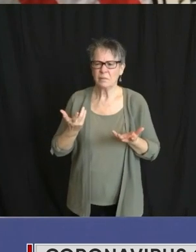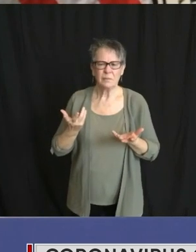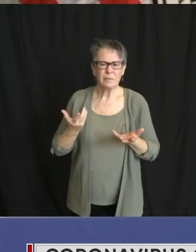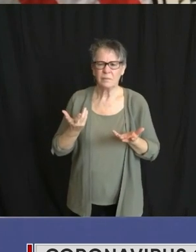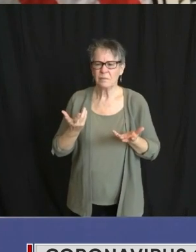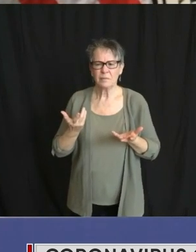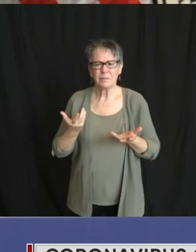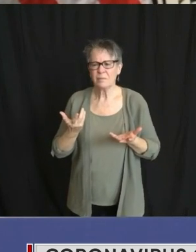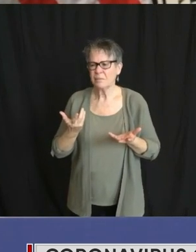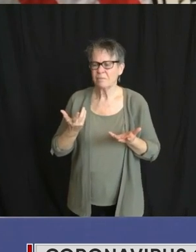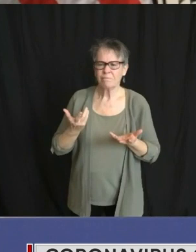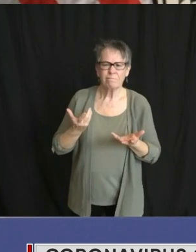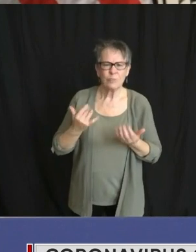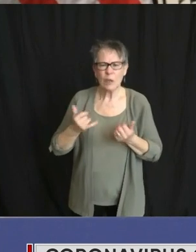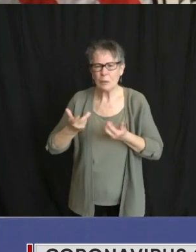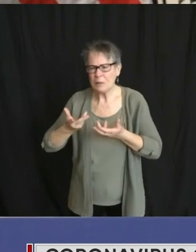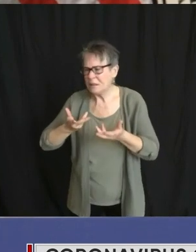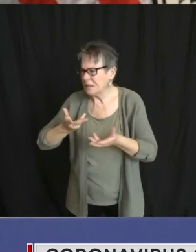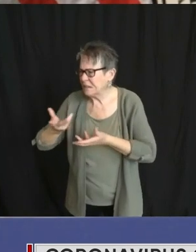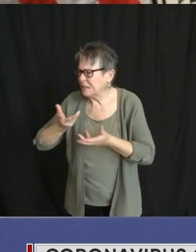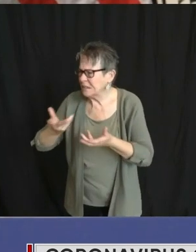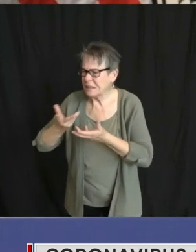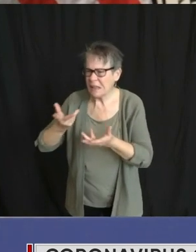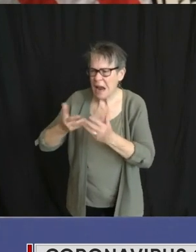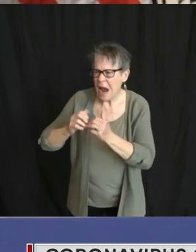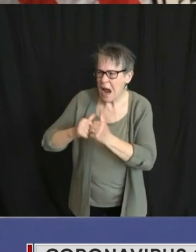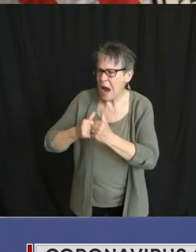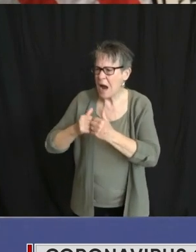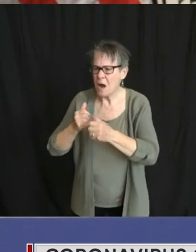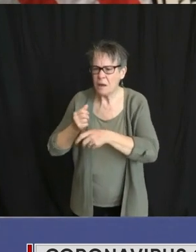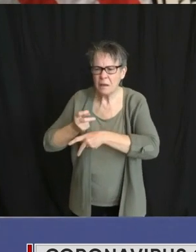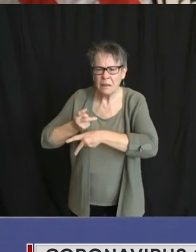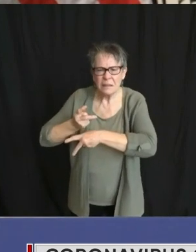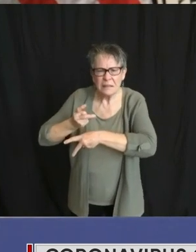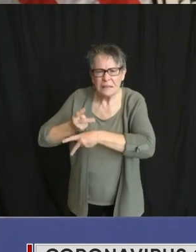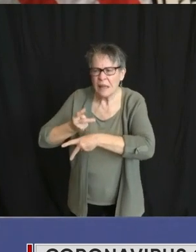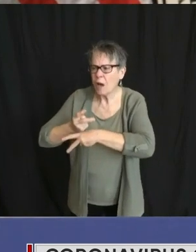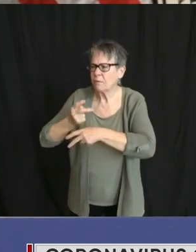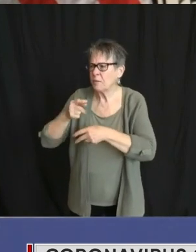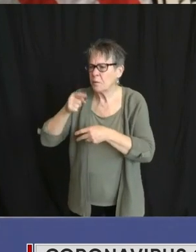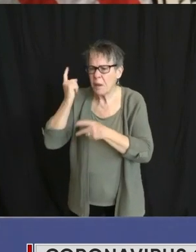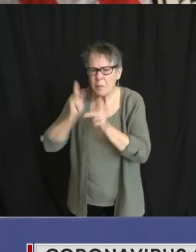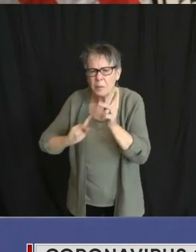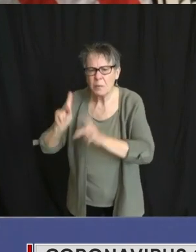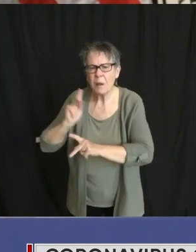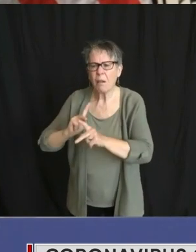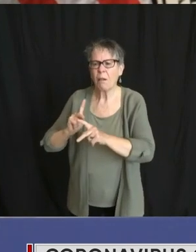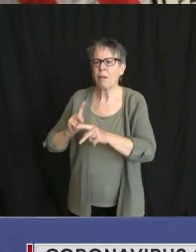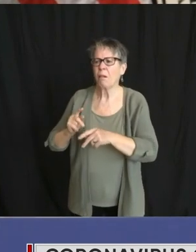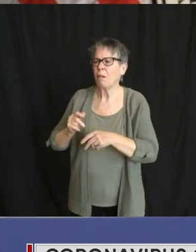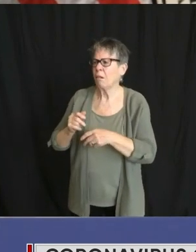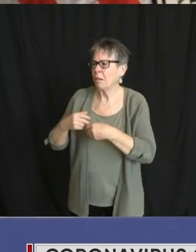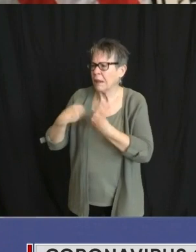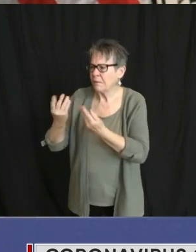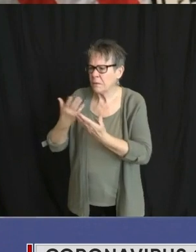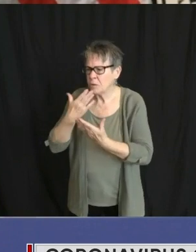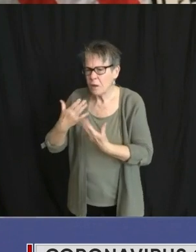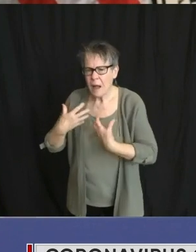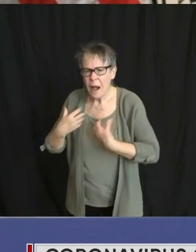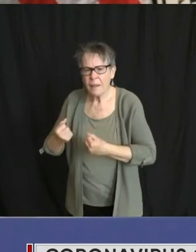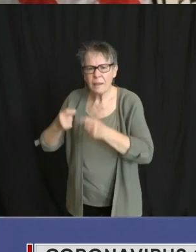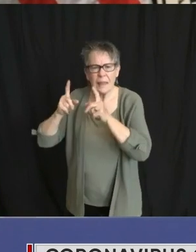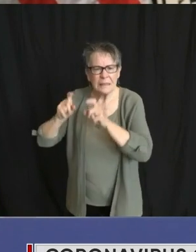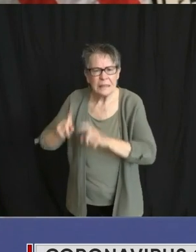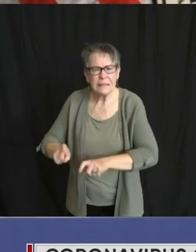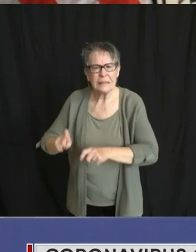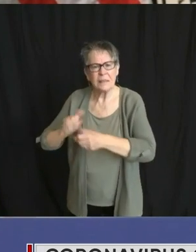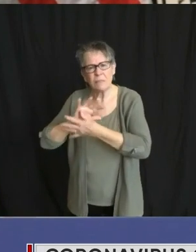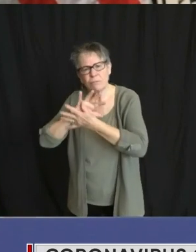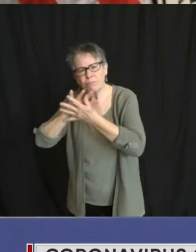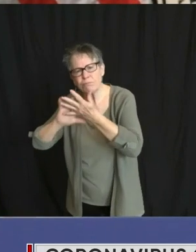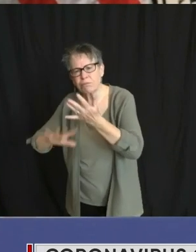NEW JERSEY AND THAT IS